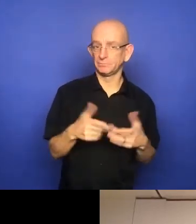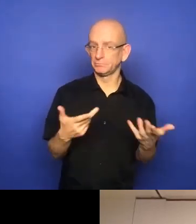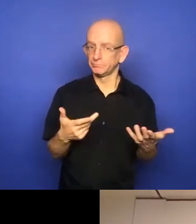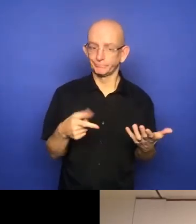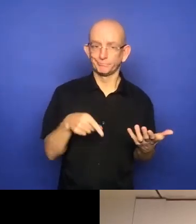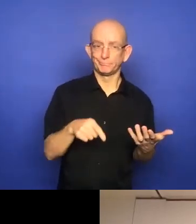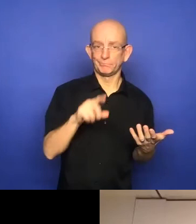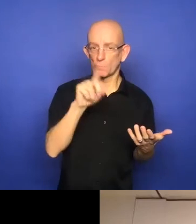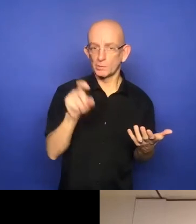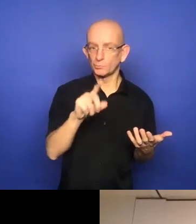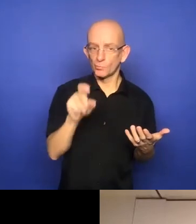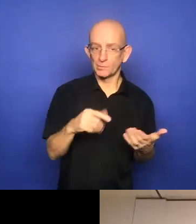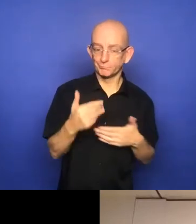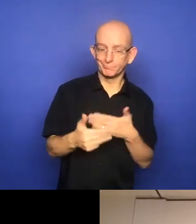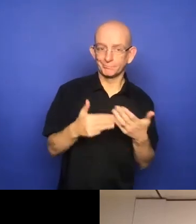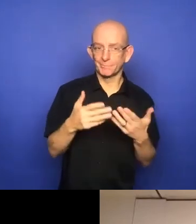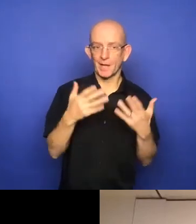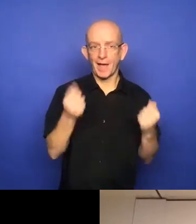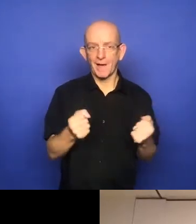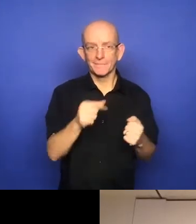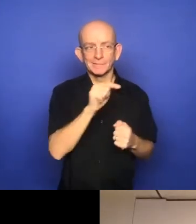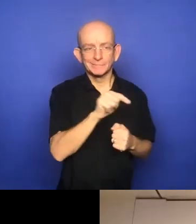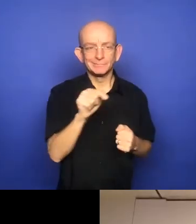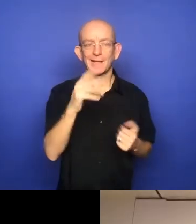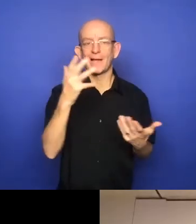or using the questions in